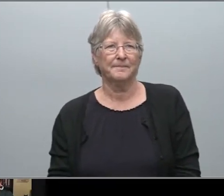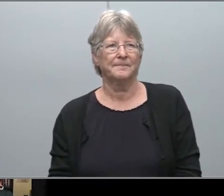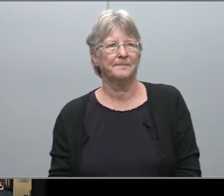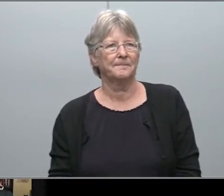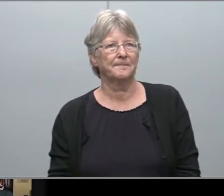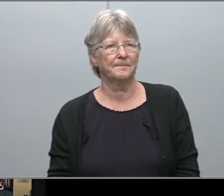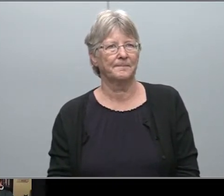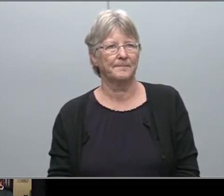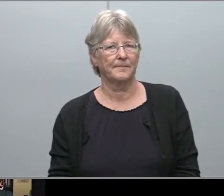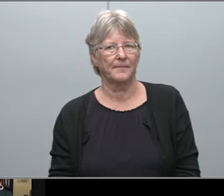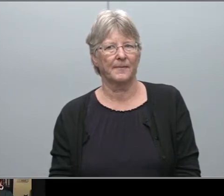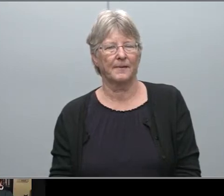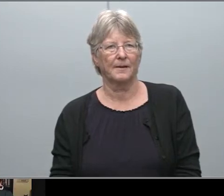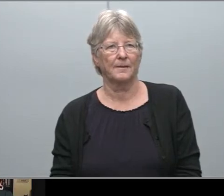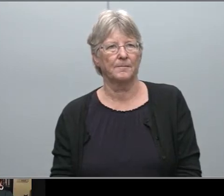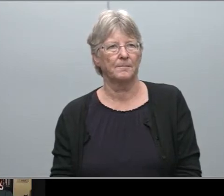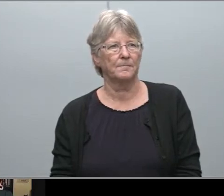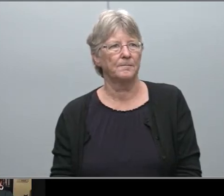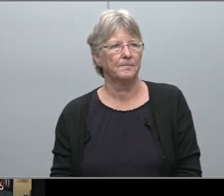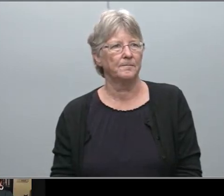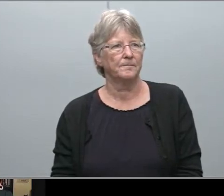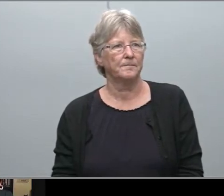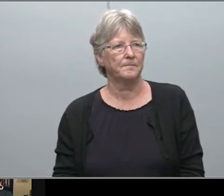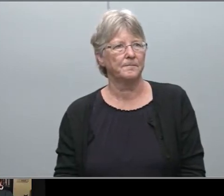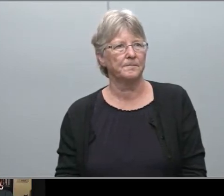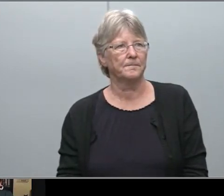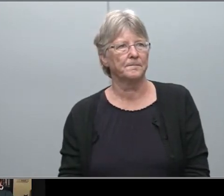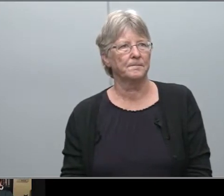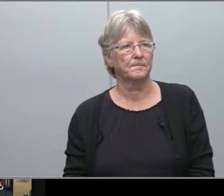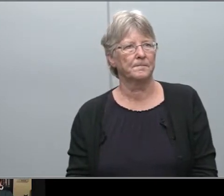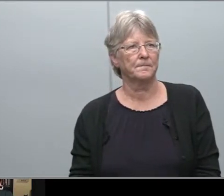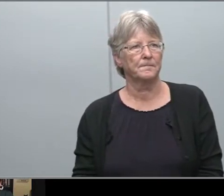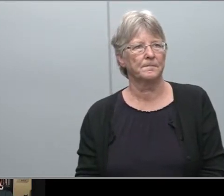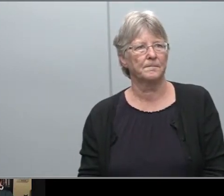of these plans for both assessment and small cohorts.